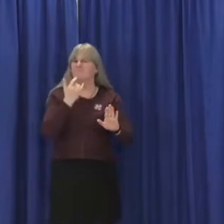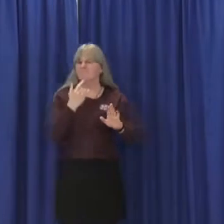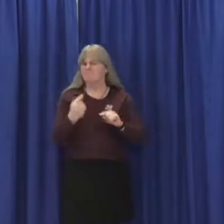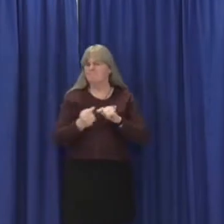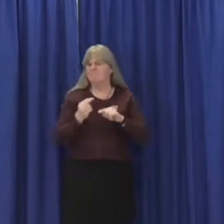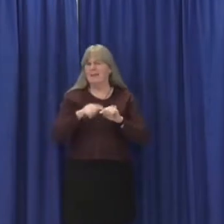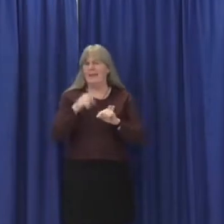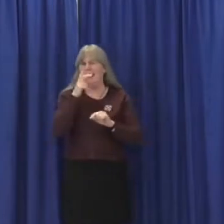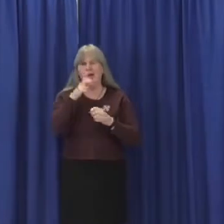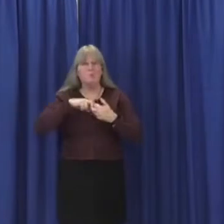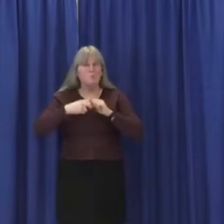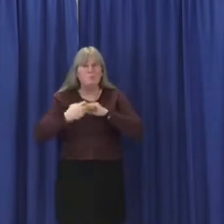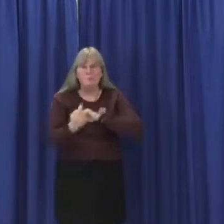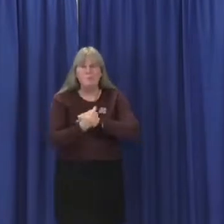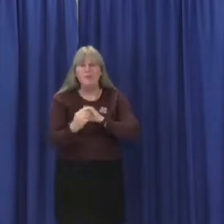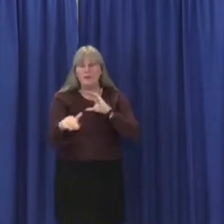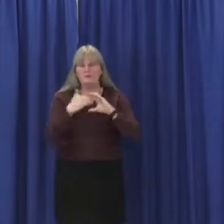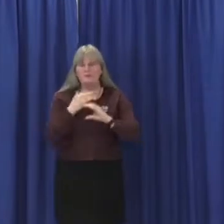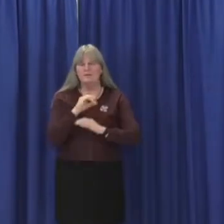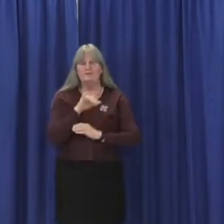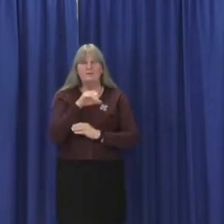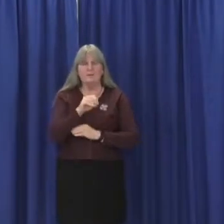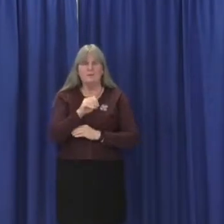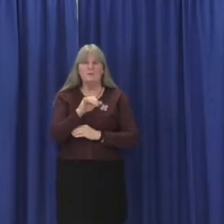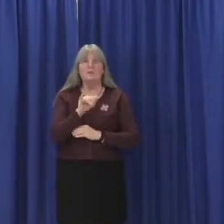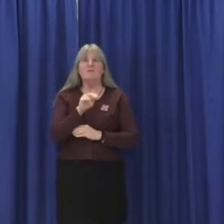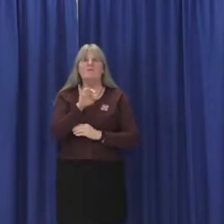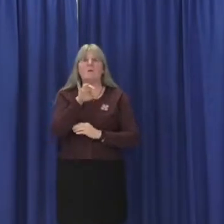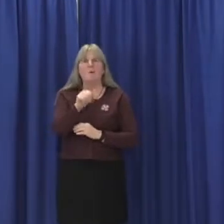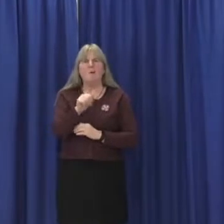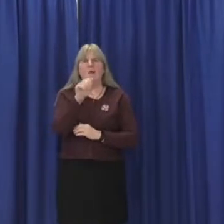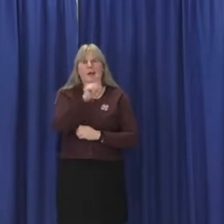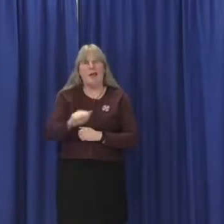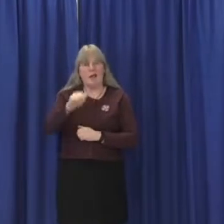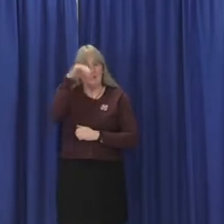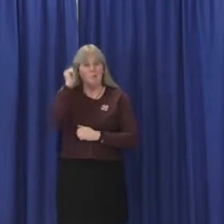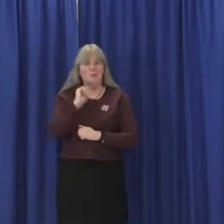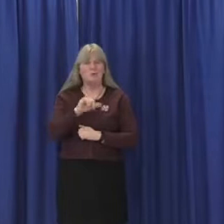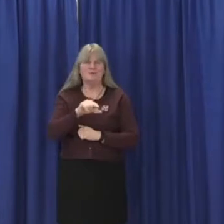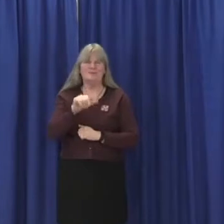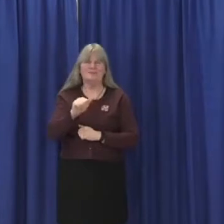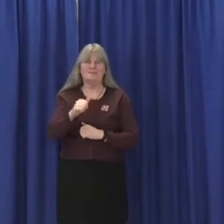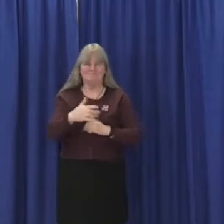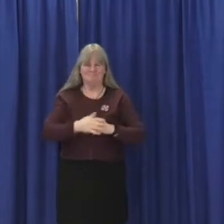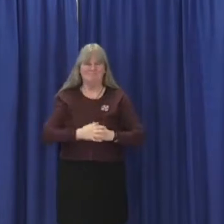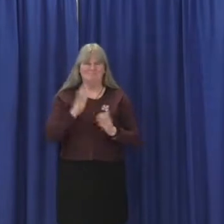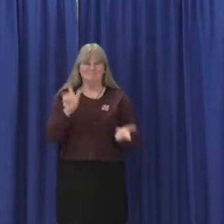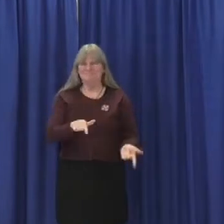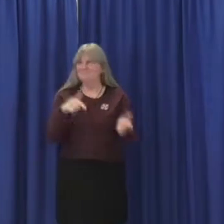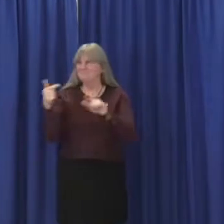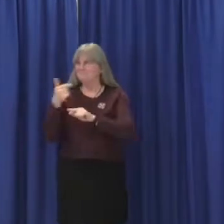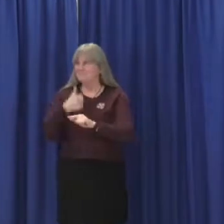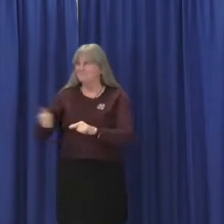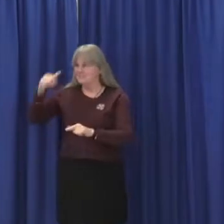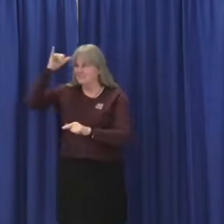having problems, please email ecoinfo@yukon.ca. I'll now hand it over to Premier Silver.